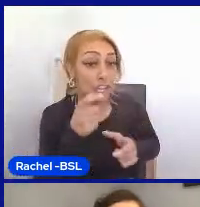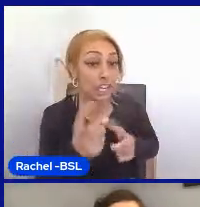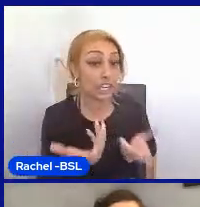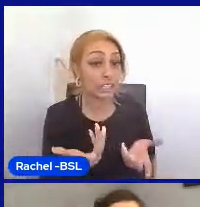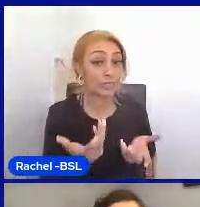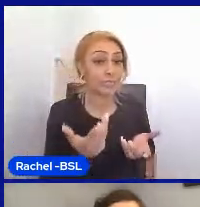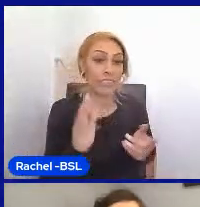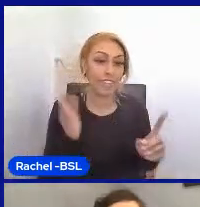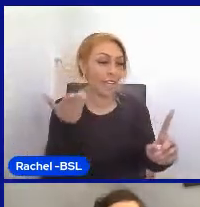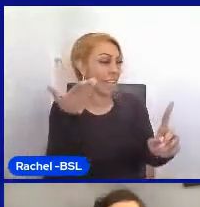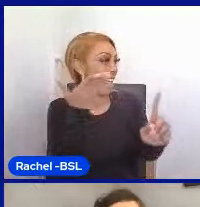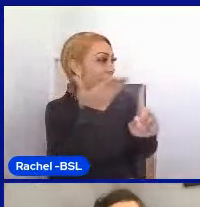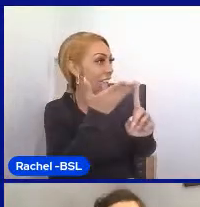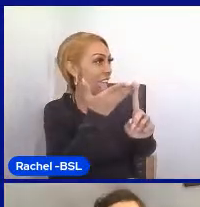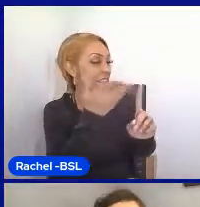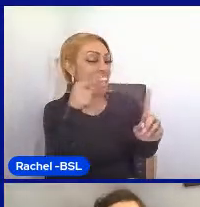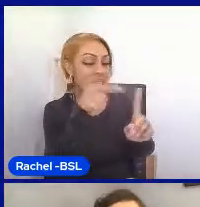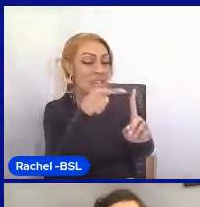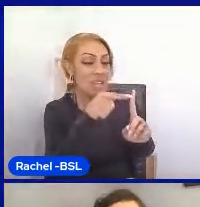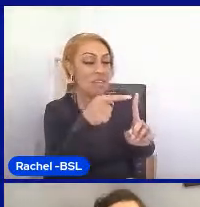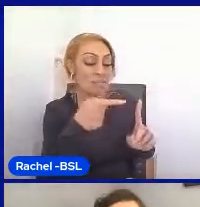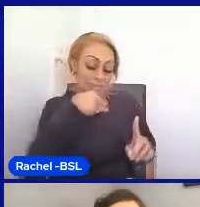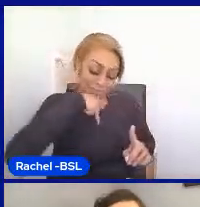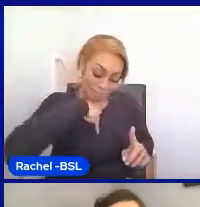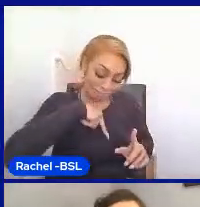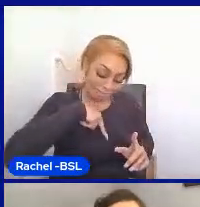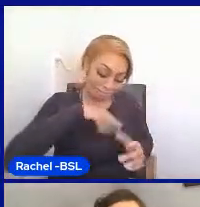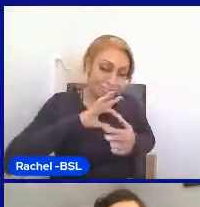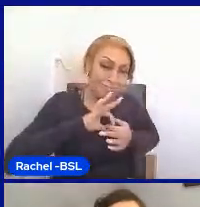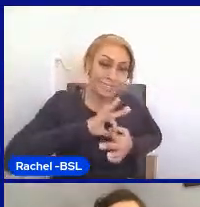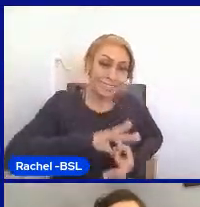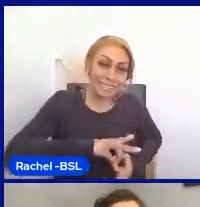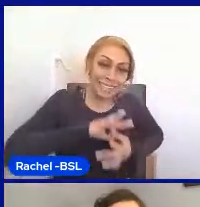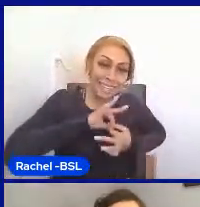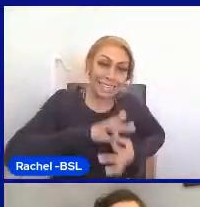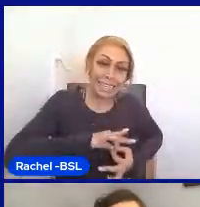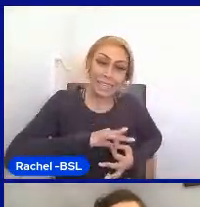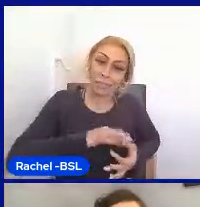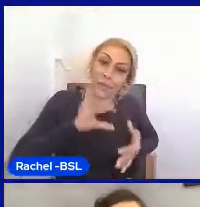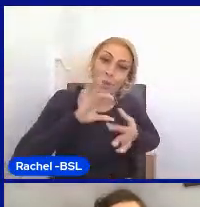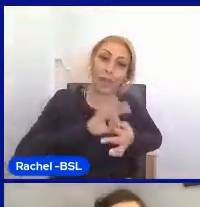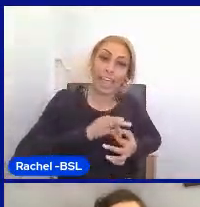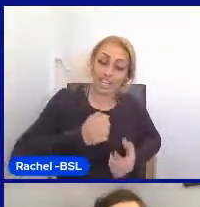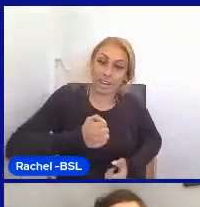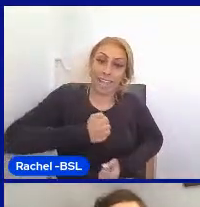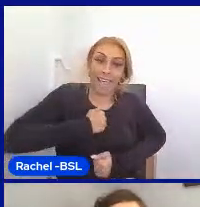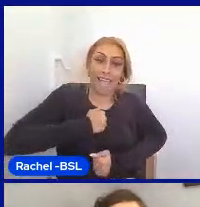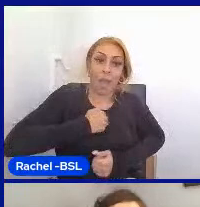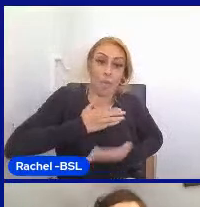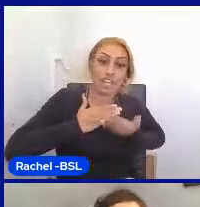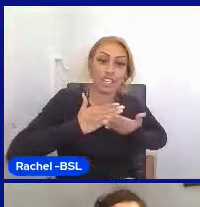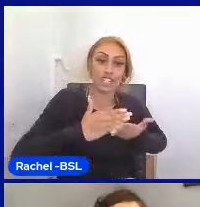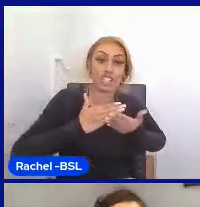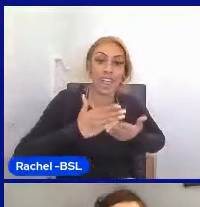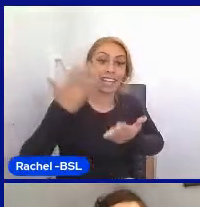about their work. The goal of that is to have people feel connected to the story, the local stories which